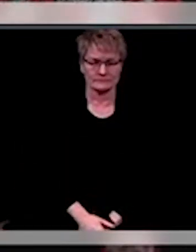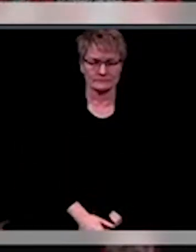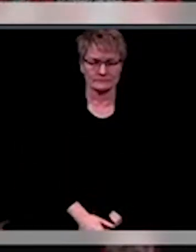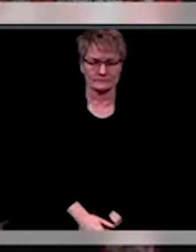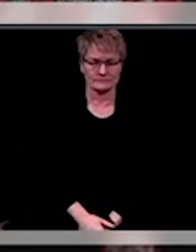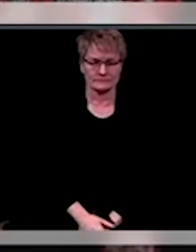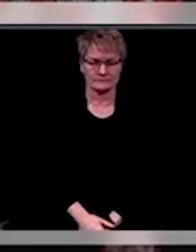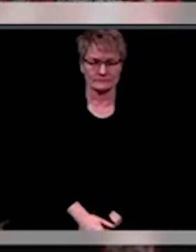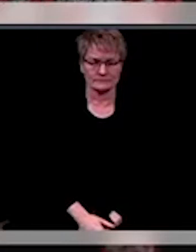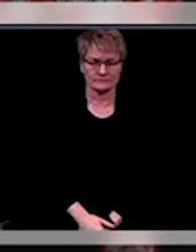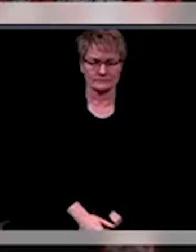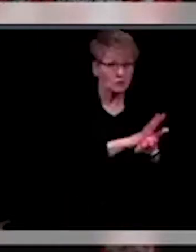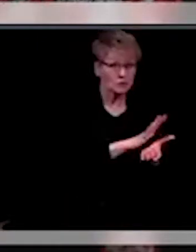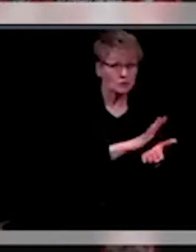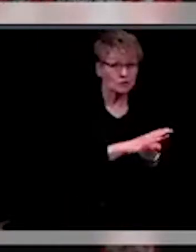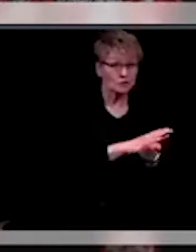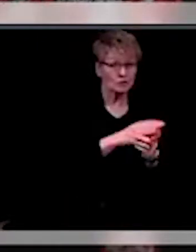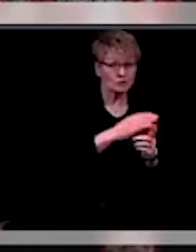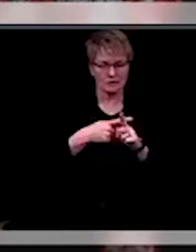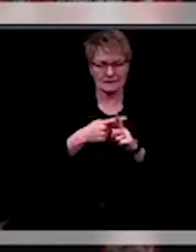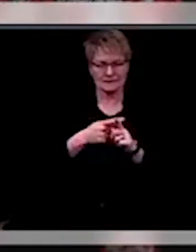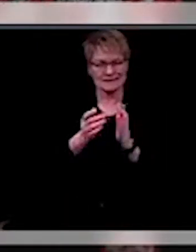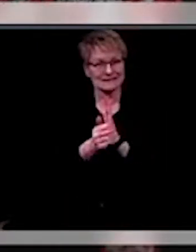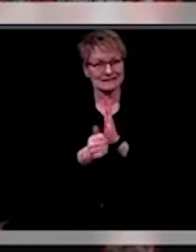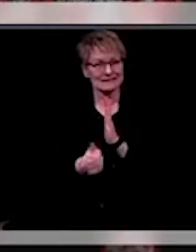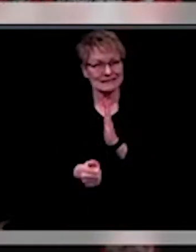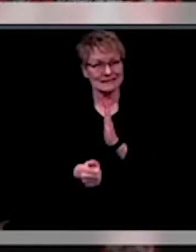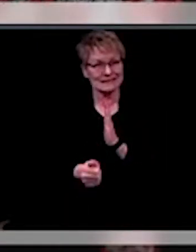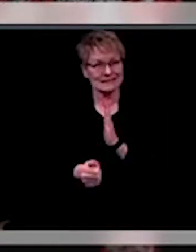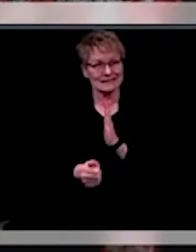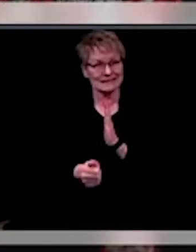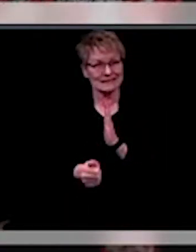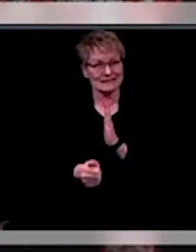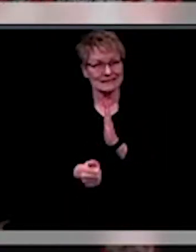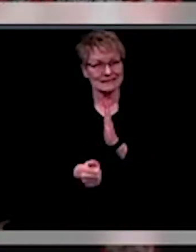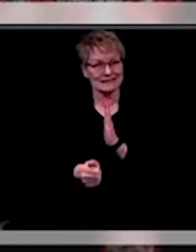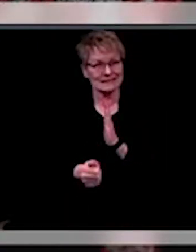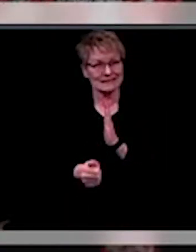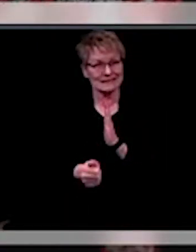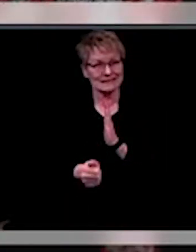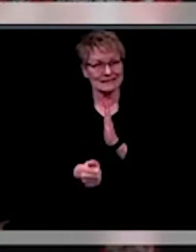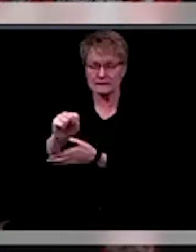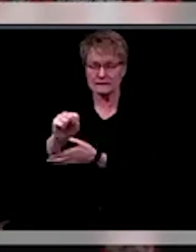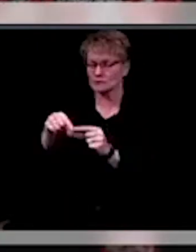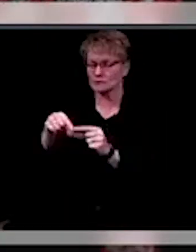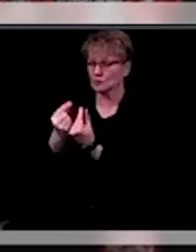including our skilled nursing facilities, assisted living group homes, such as for individuals with